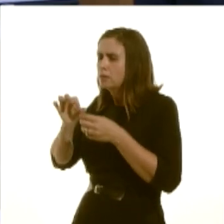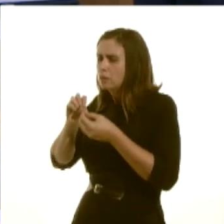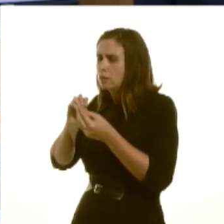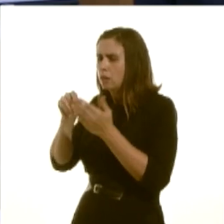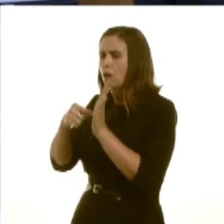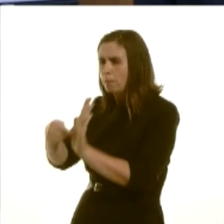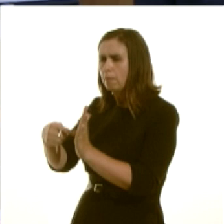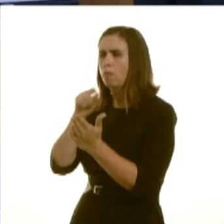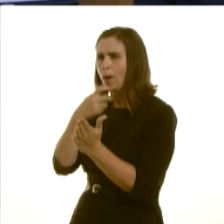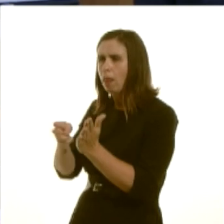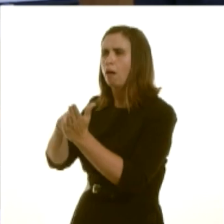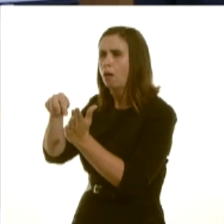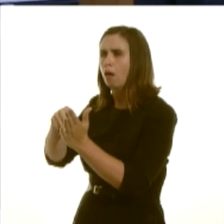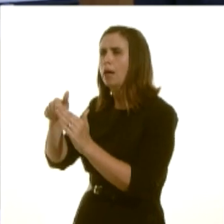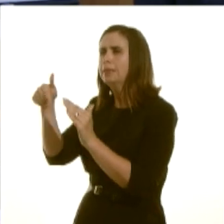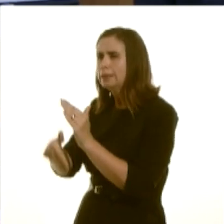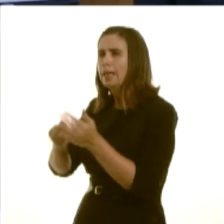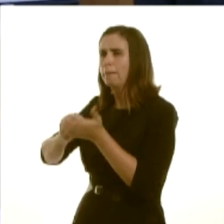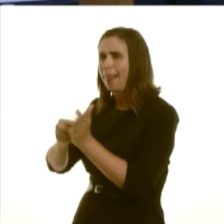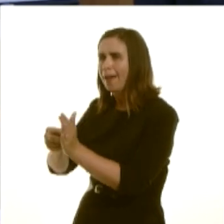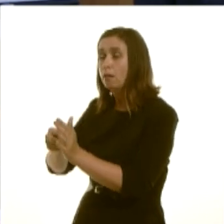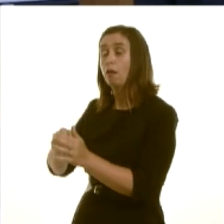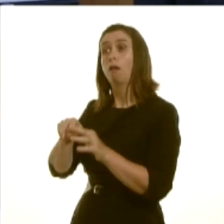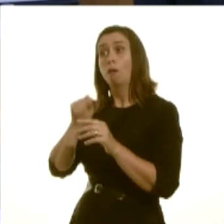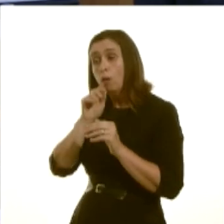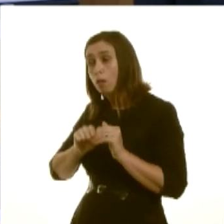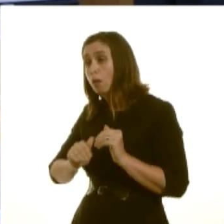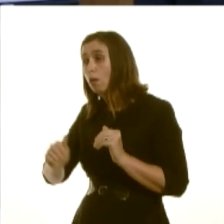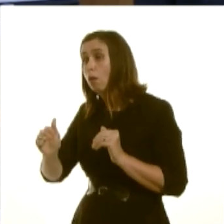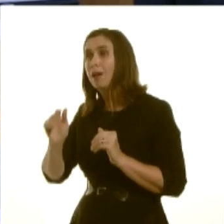services for Cwm Taf. Patients should see a marked improvement in access to services